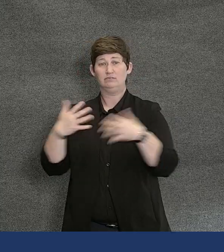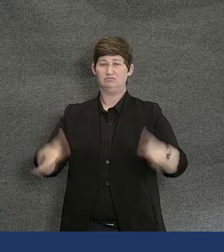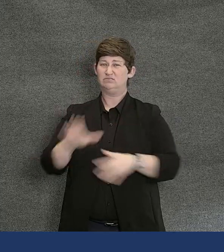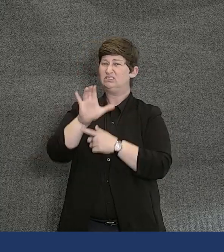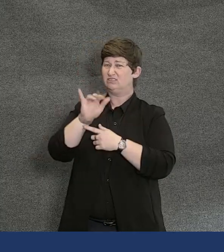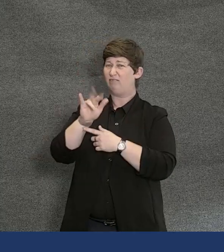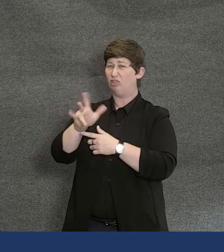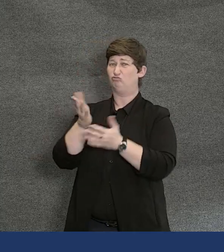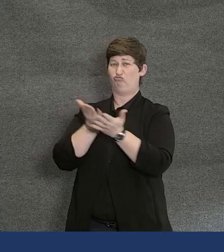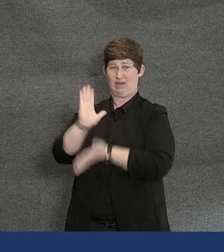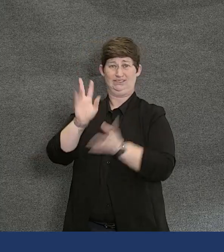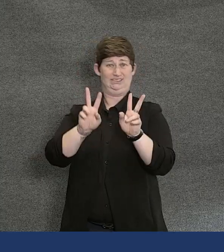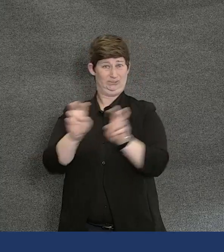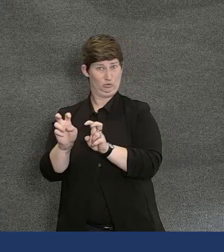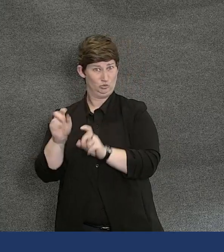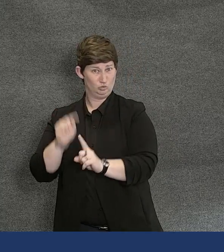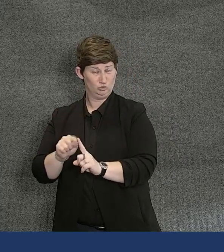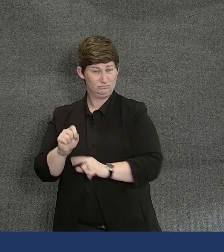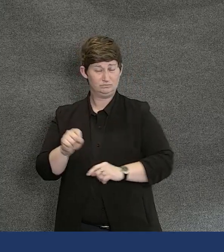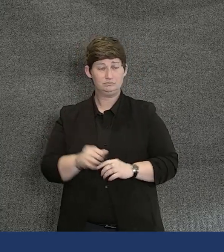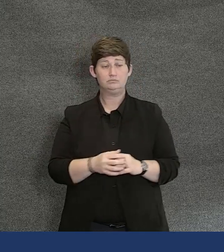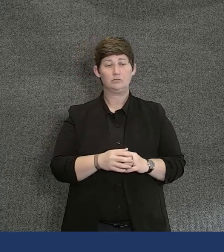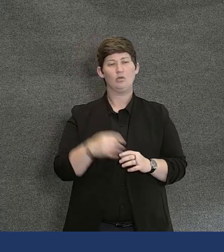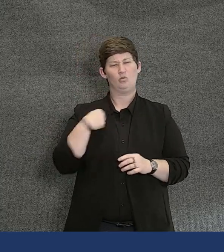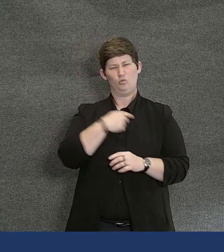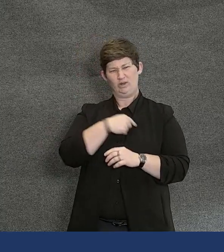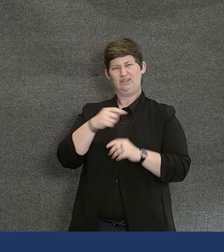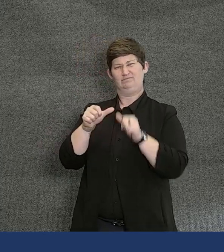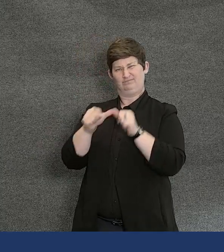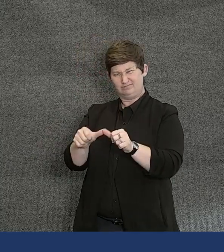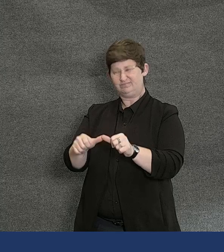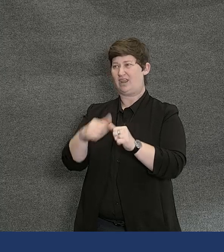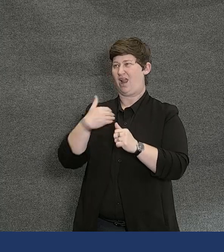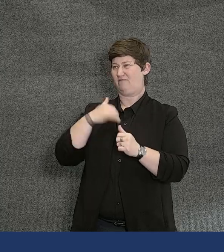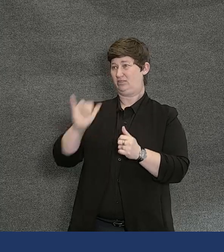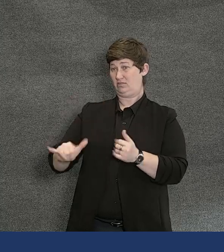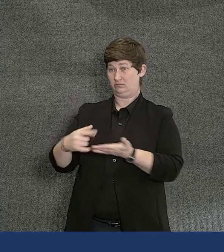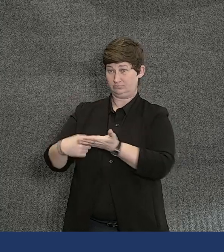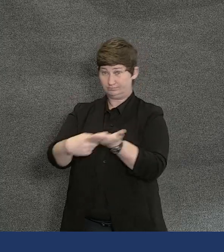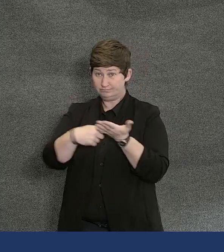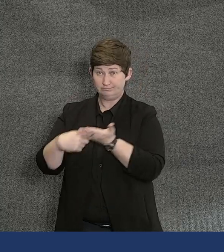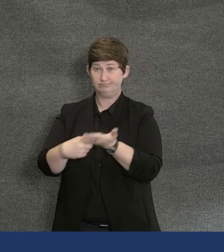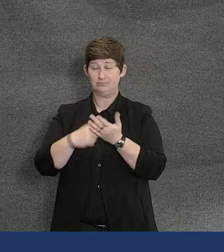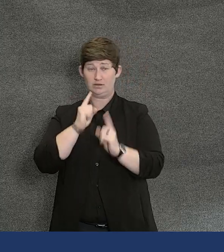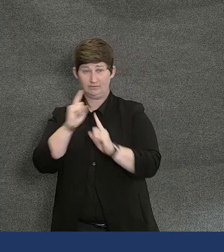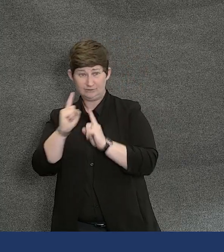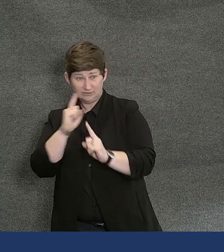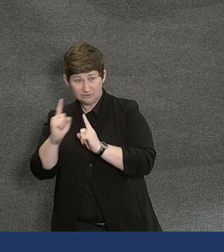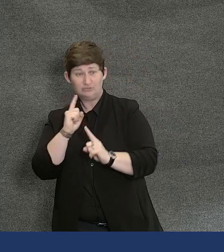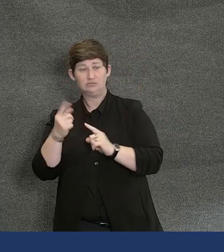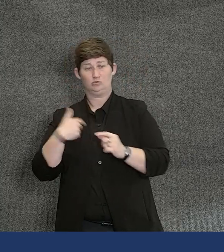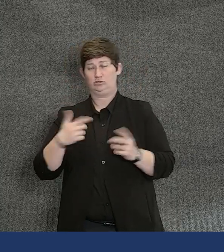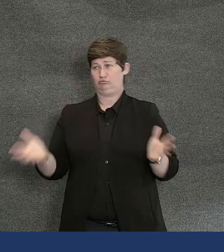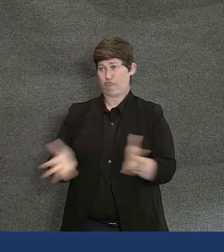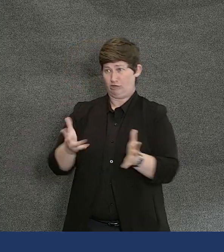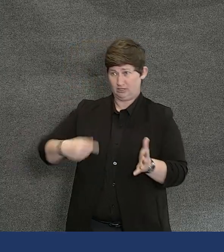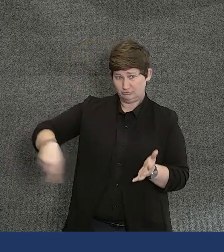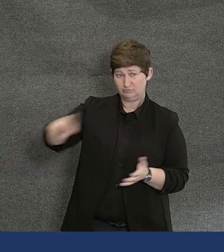And we are going to have to continue to have those conversations. And I would encourage us to stand together in those conversations, because the picture that's